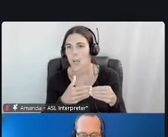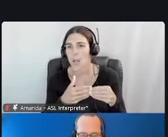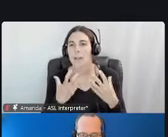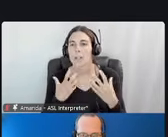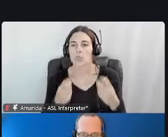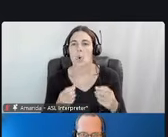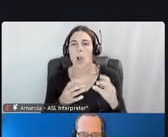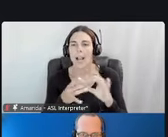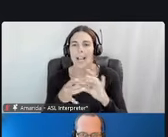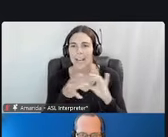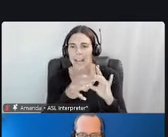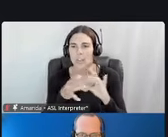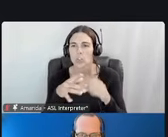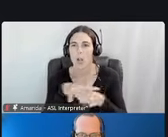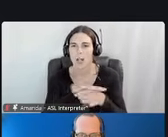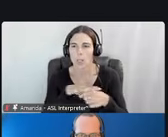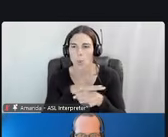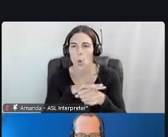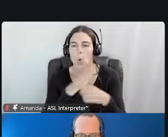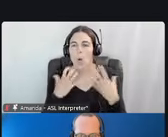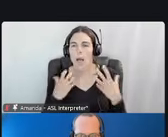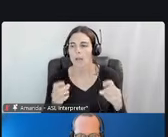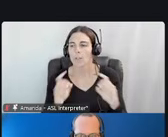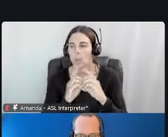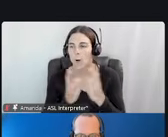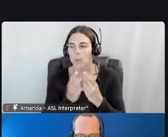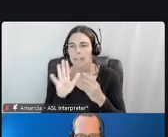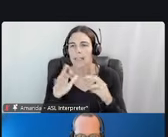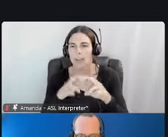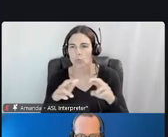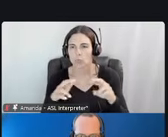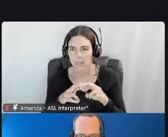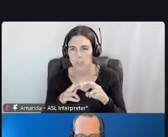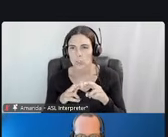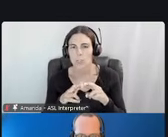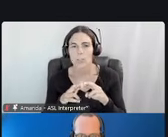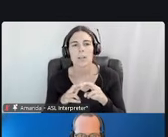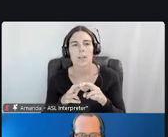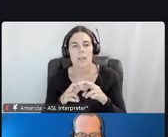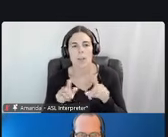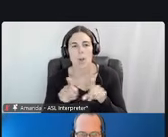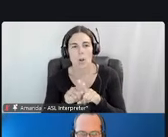across local health departments and their region and Pedmont Health Services contributes decades of